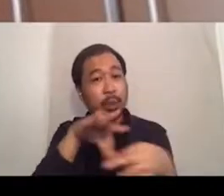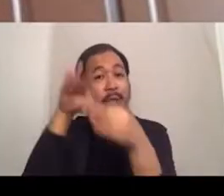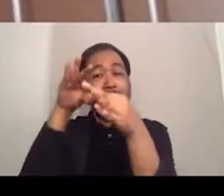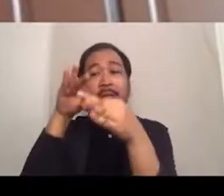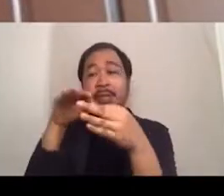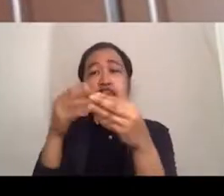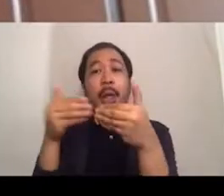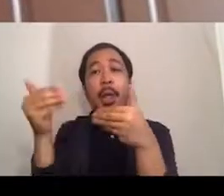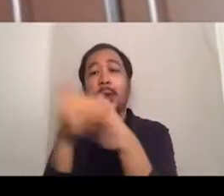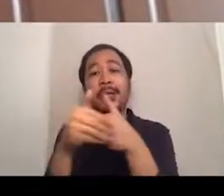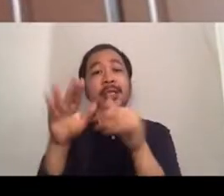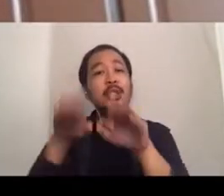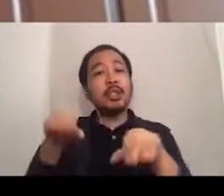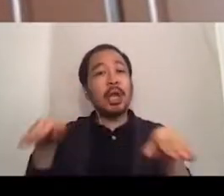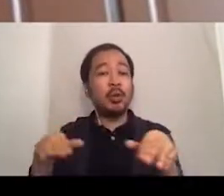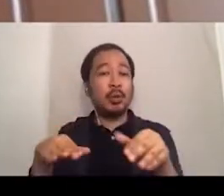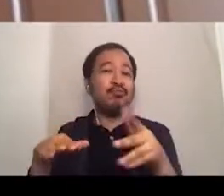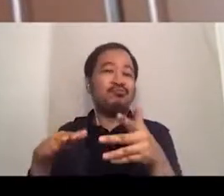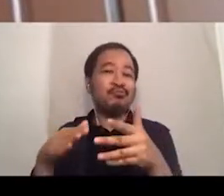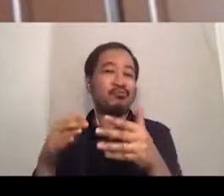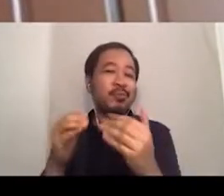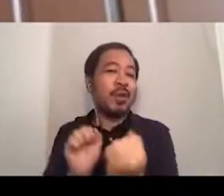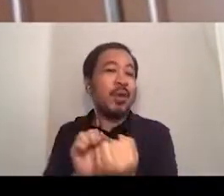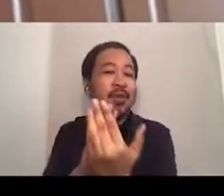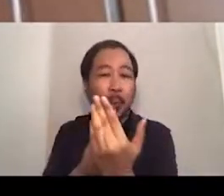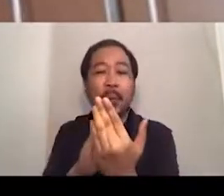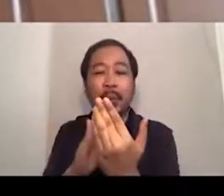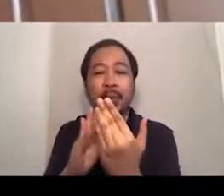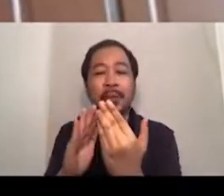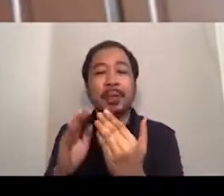And that’s all from my side. Thank you very much.